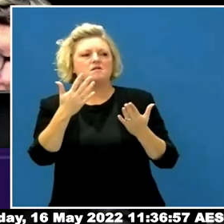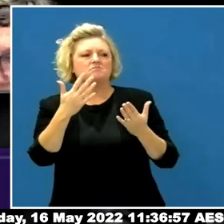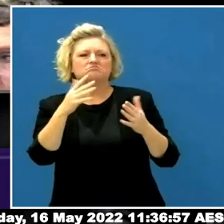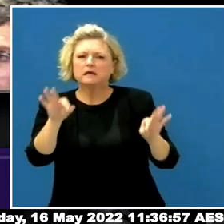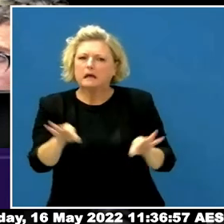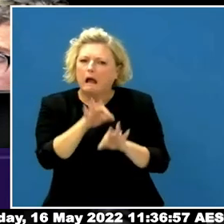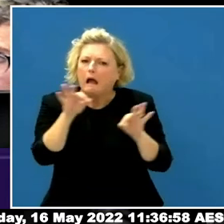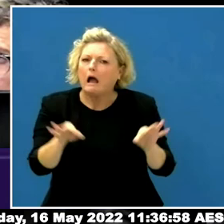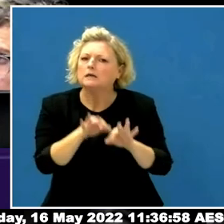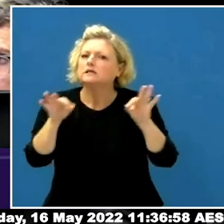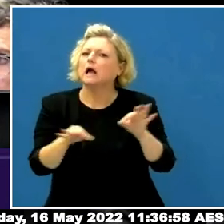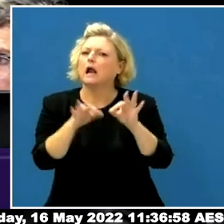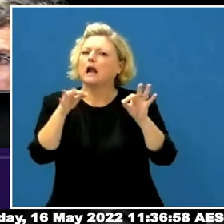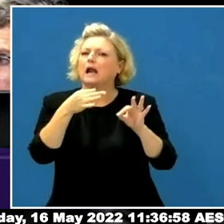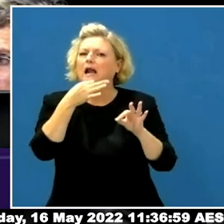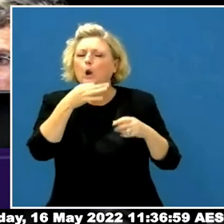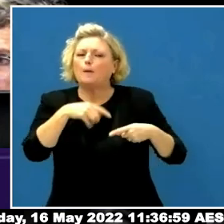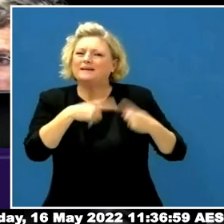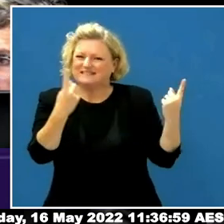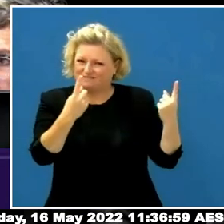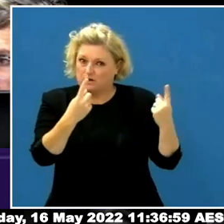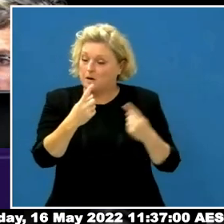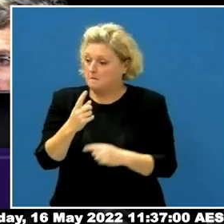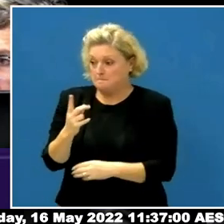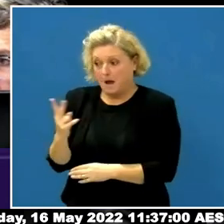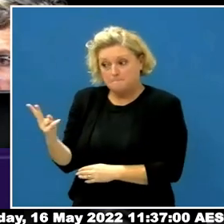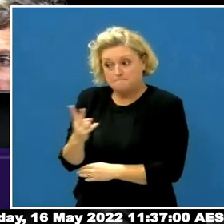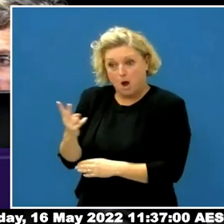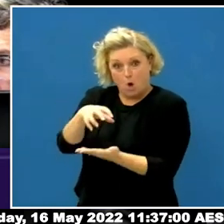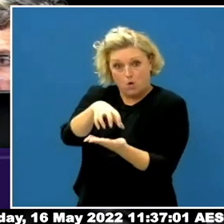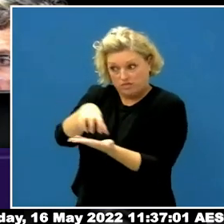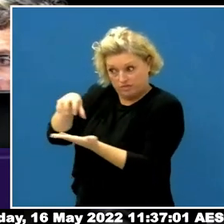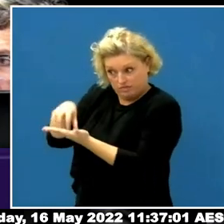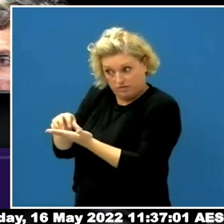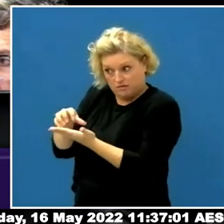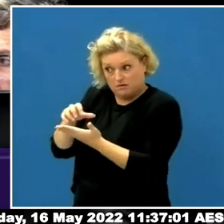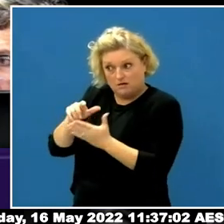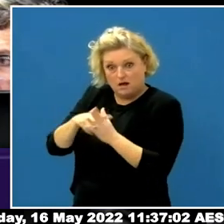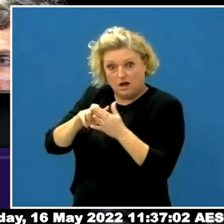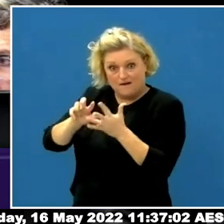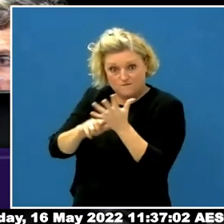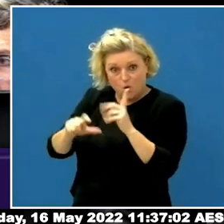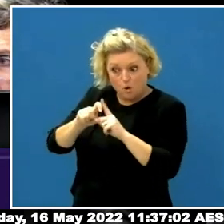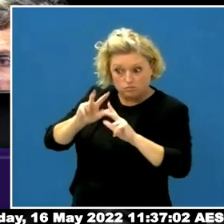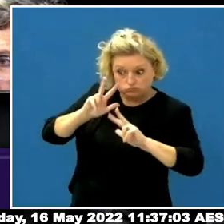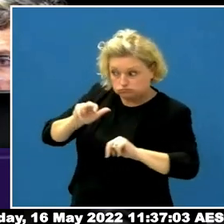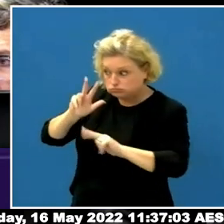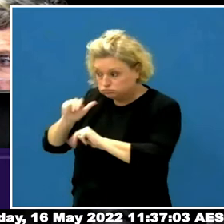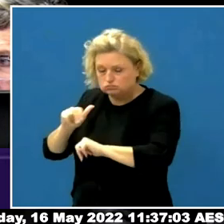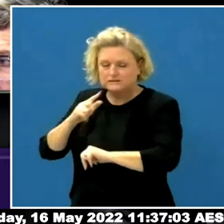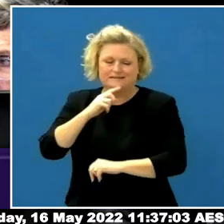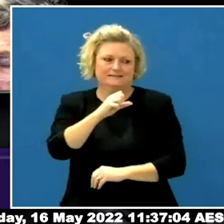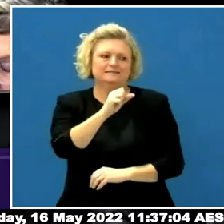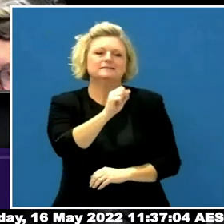I see. And that was an Afford site as well. Yes. MR FOGARTY: Did you yourself attend the Cherrywood site as well?